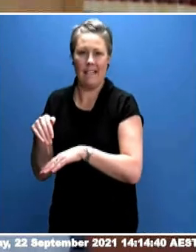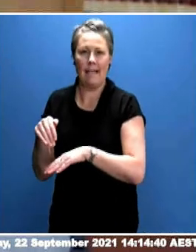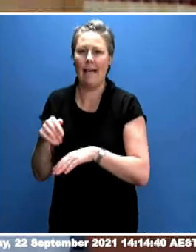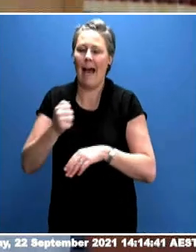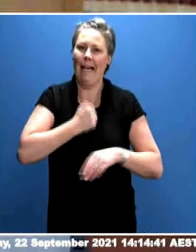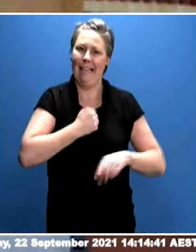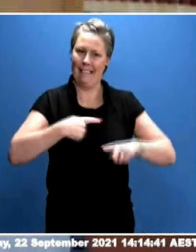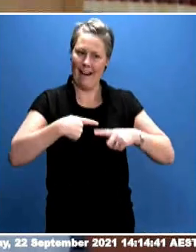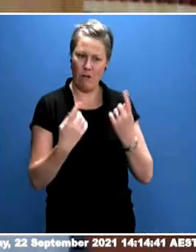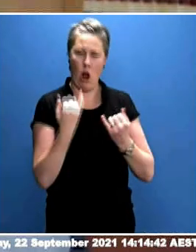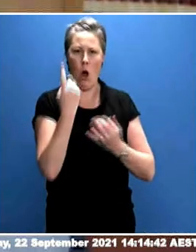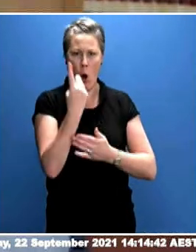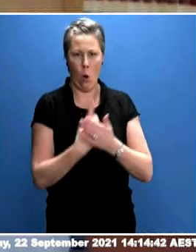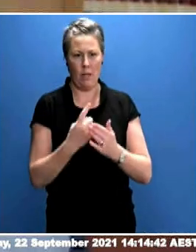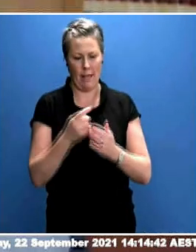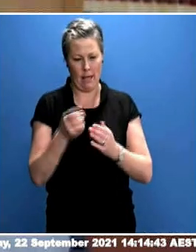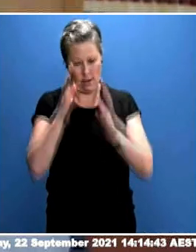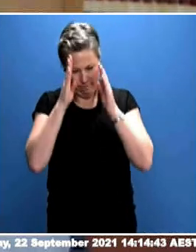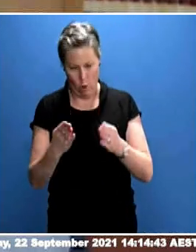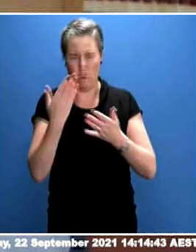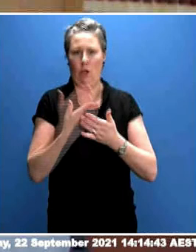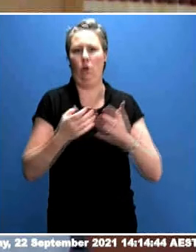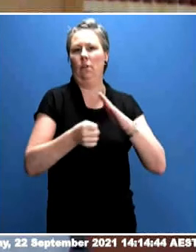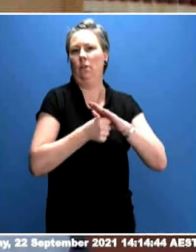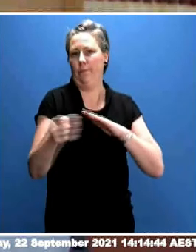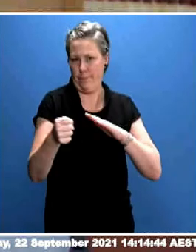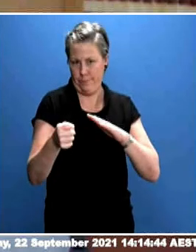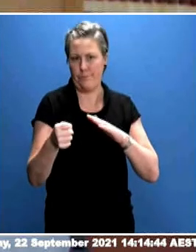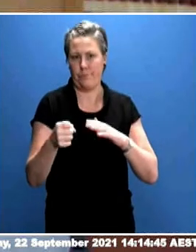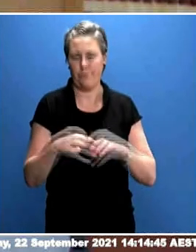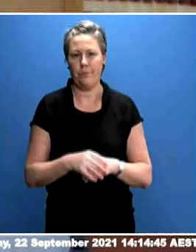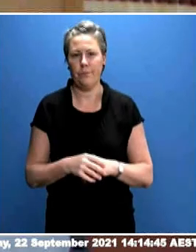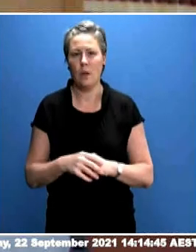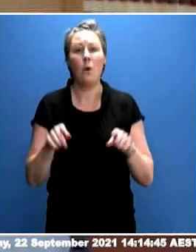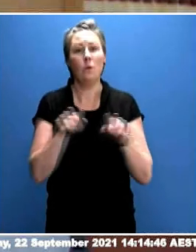We've also had some recent examples where courts have sought to make Kath